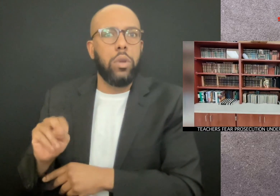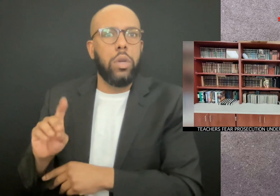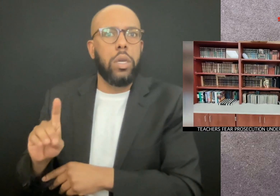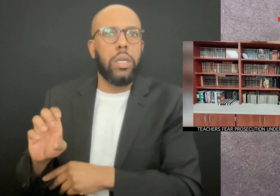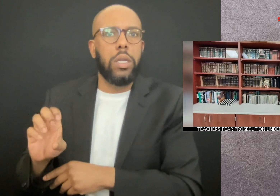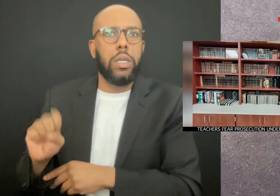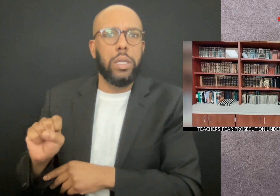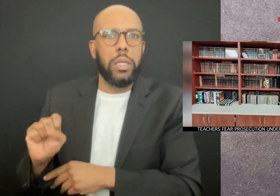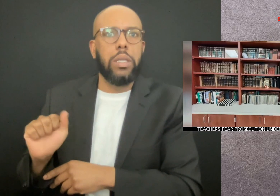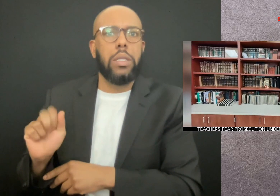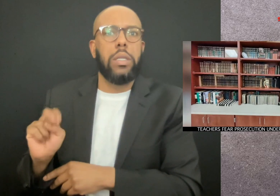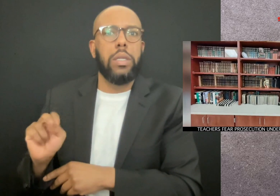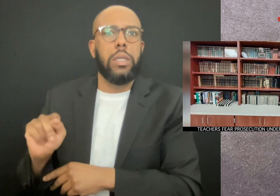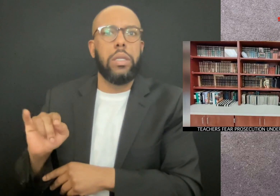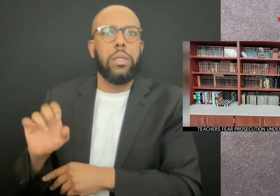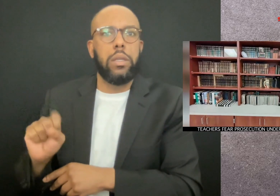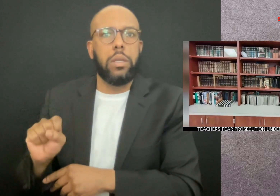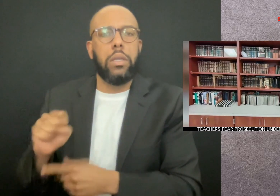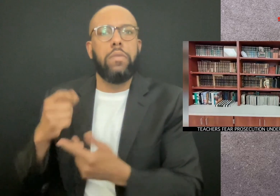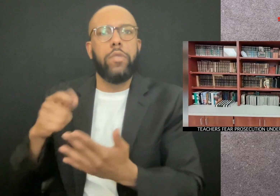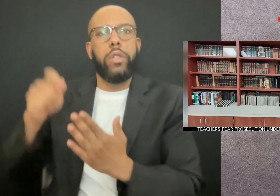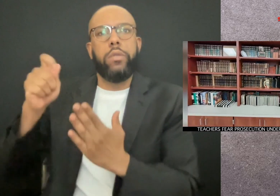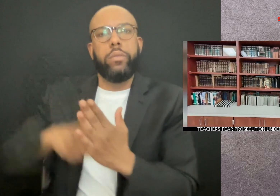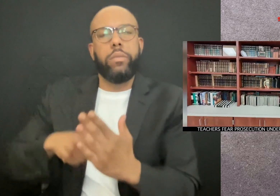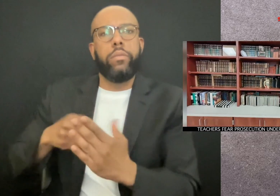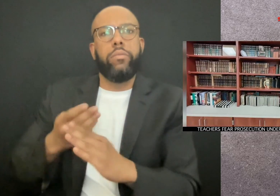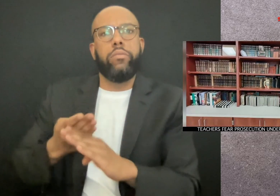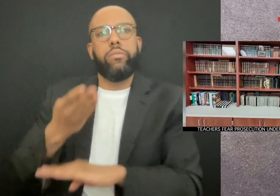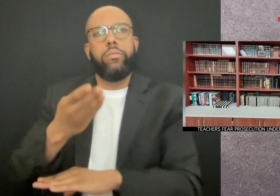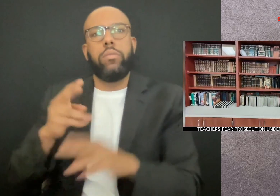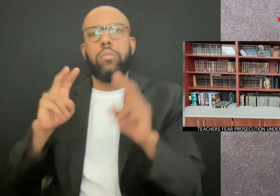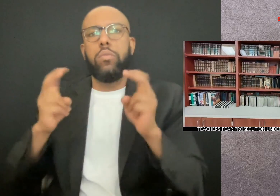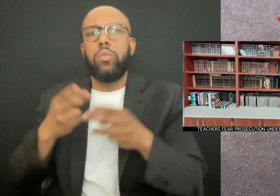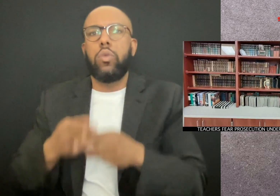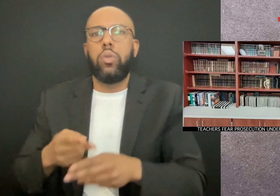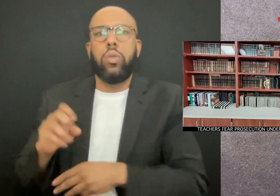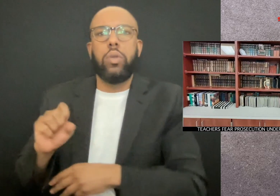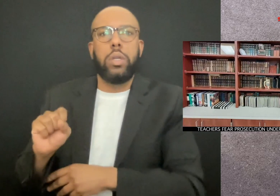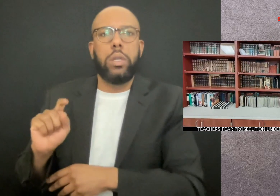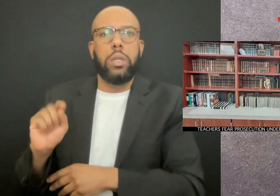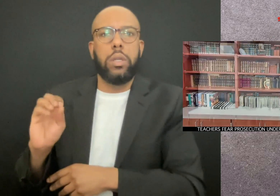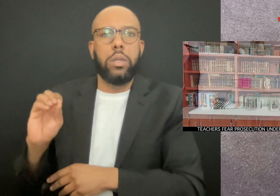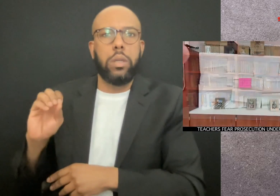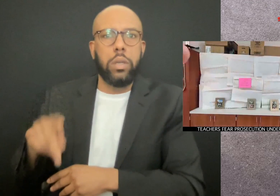and it's all because of Governor Ron DeSantis' Stop Woke act